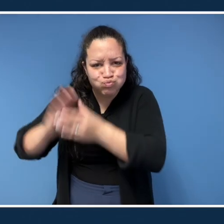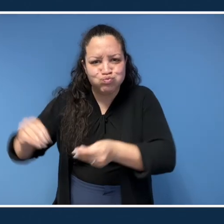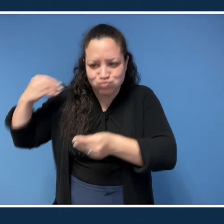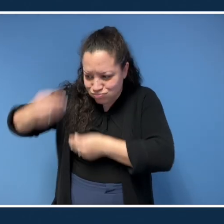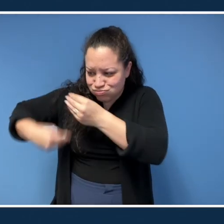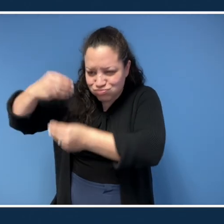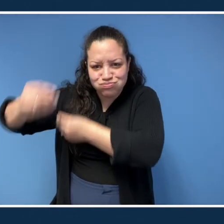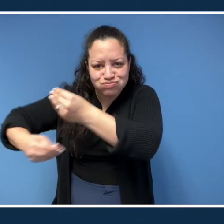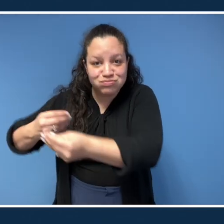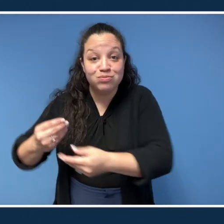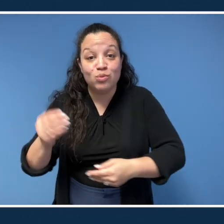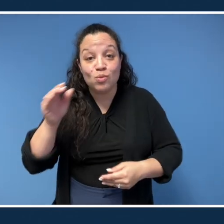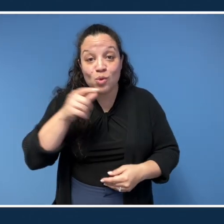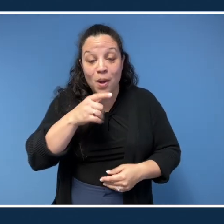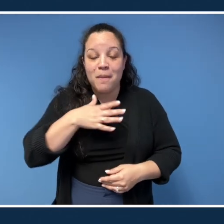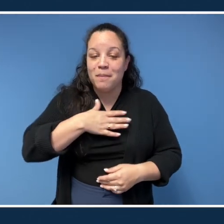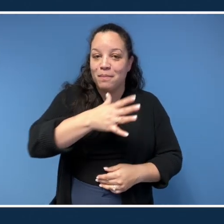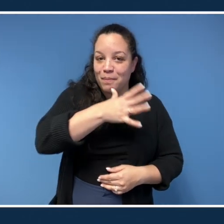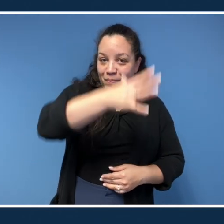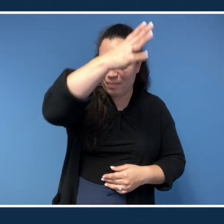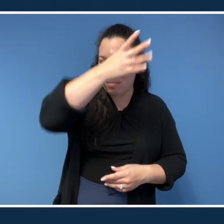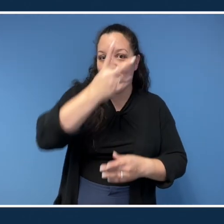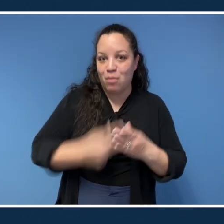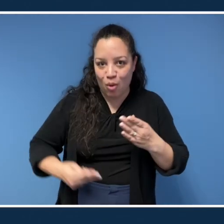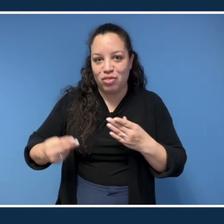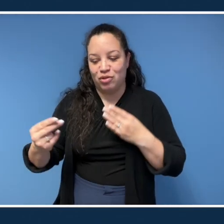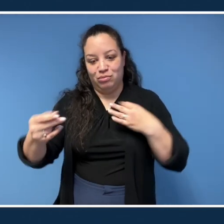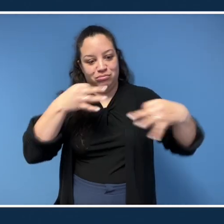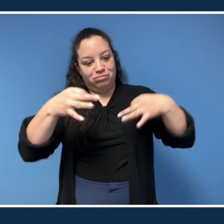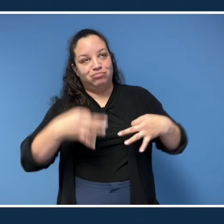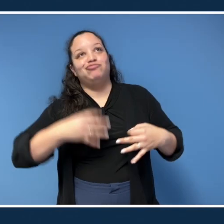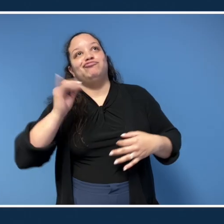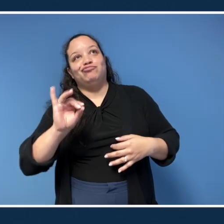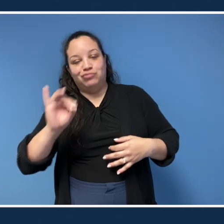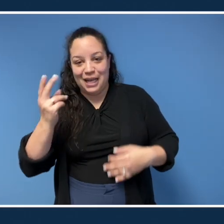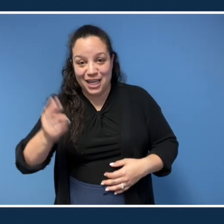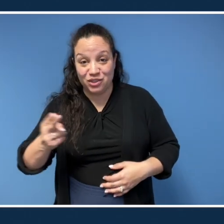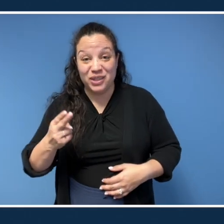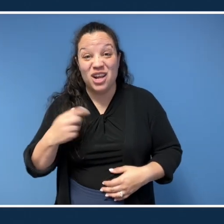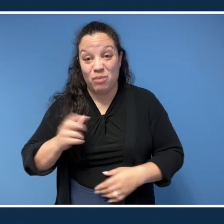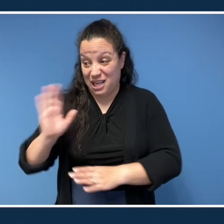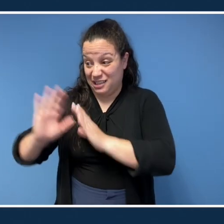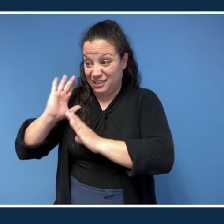household to me from both my father and my mother. So I can actually trace my ancestry back back to the Black Loyalists on my